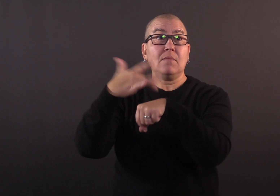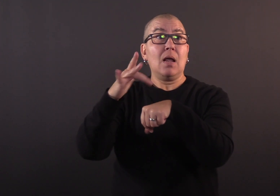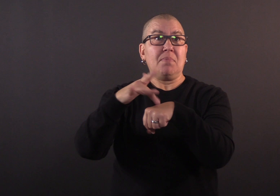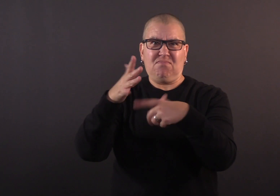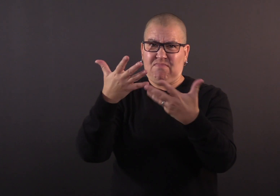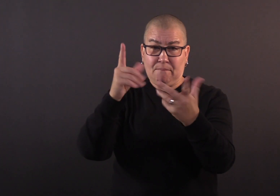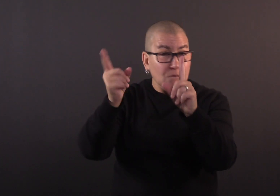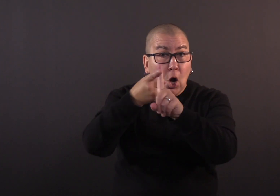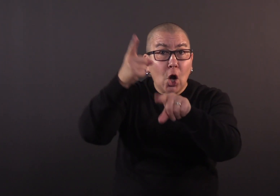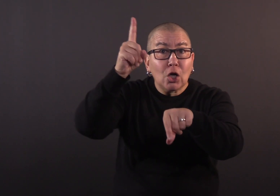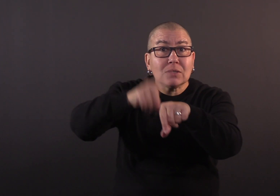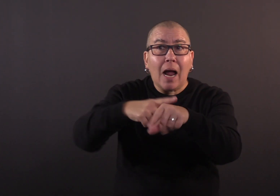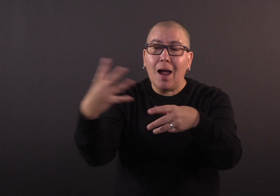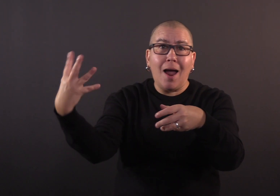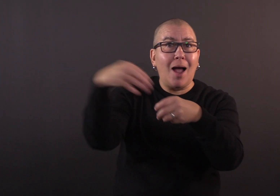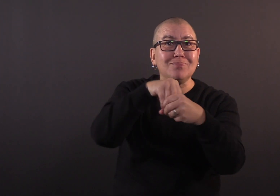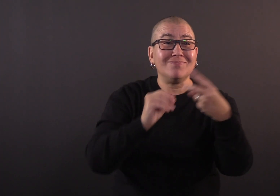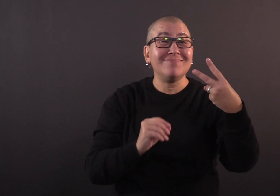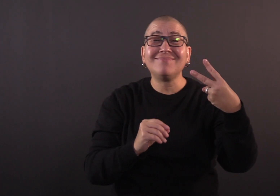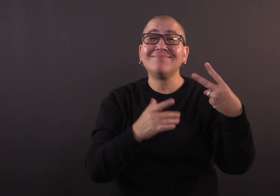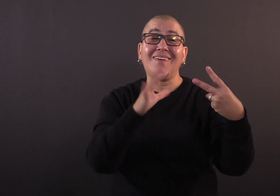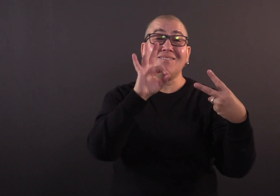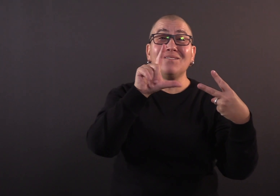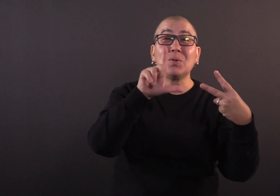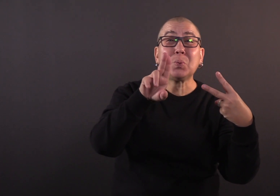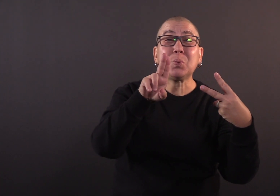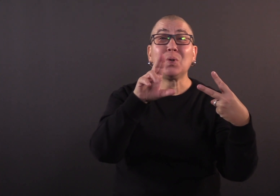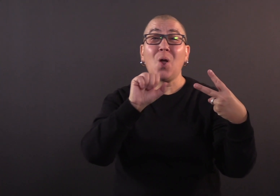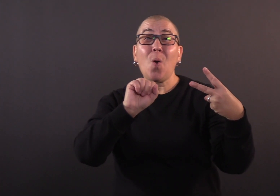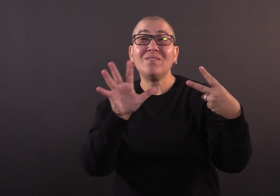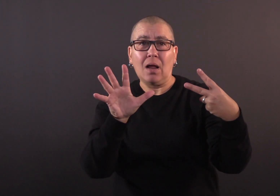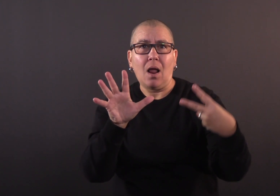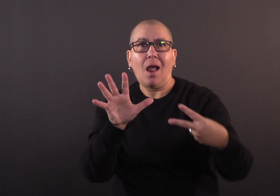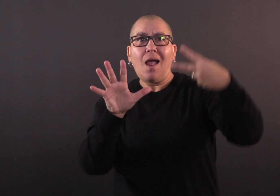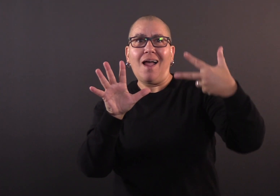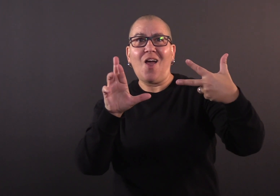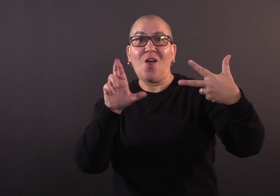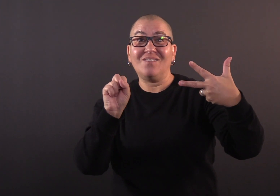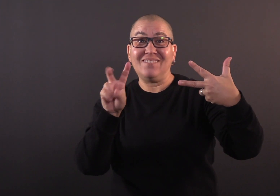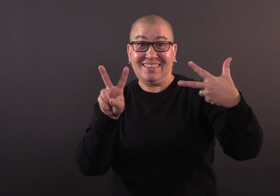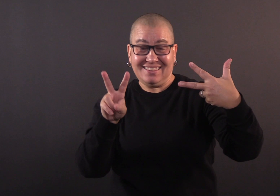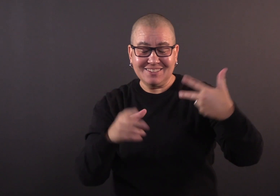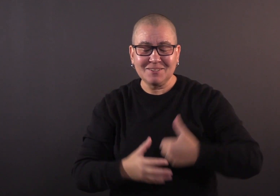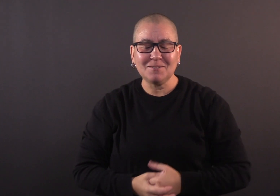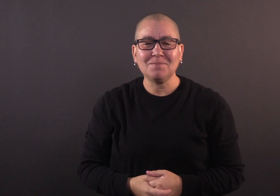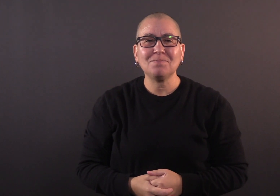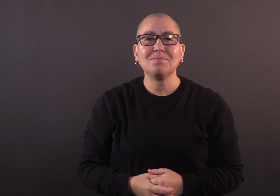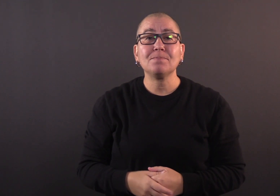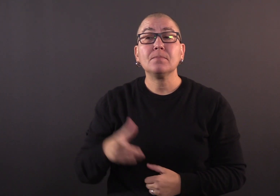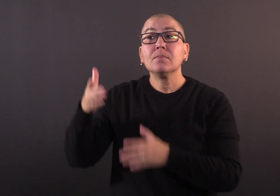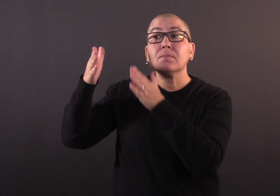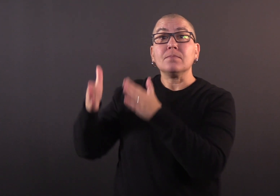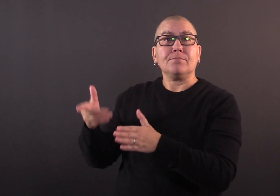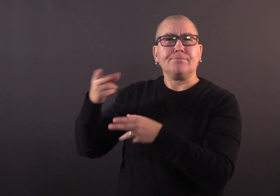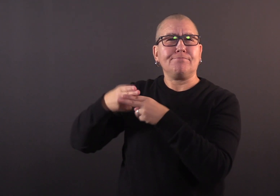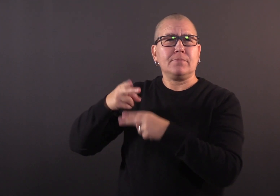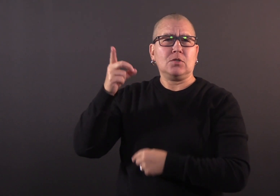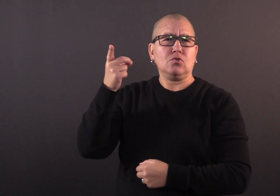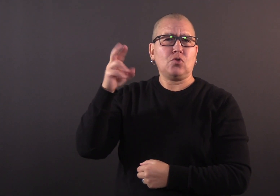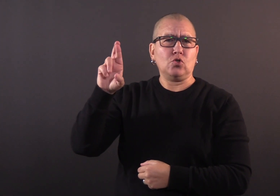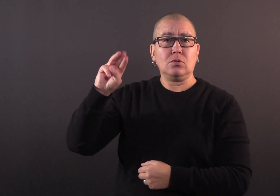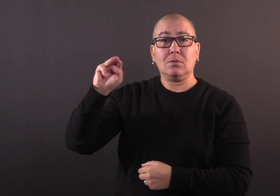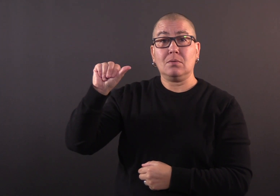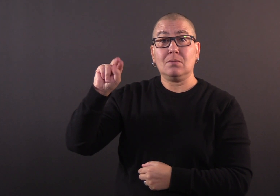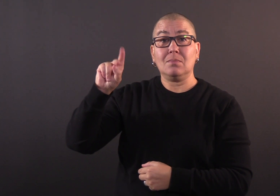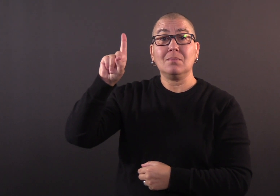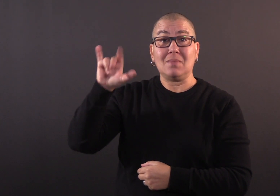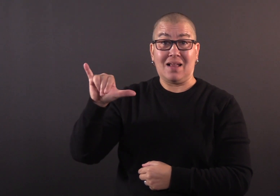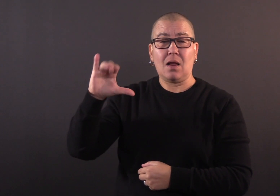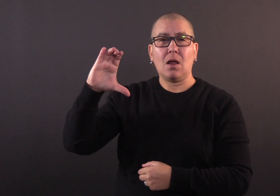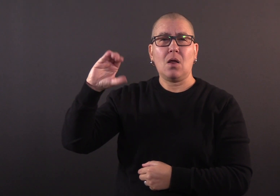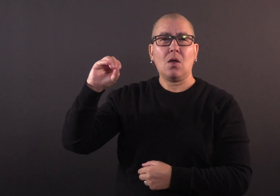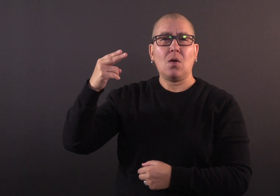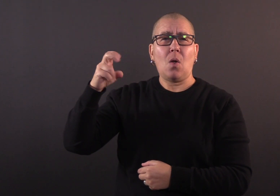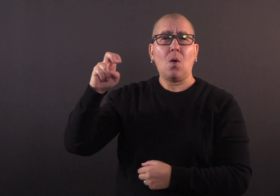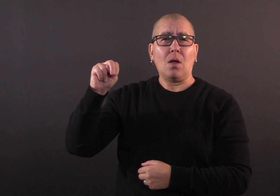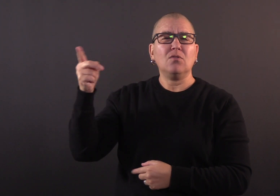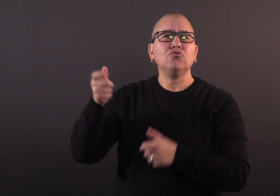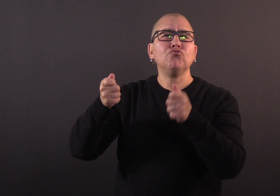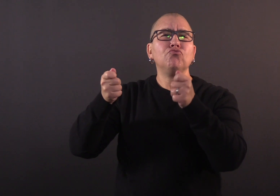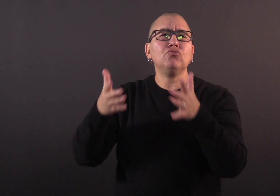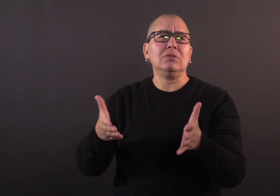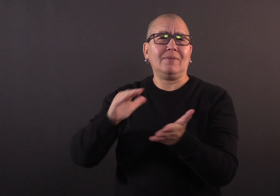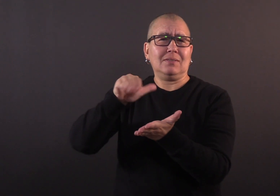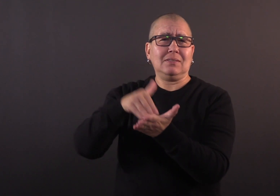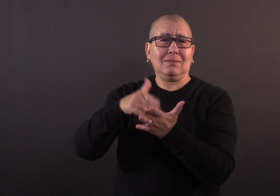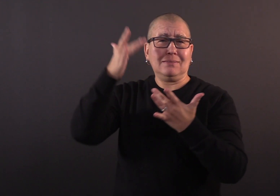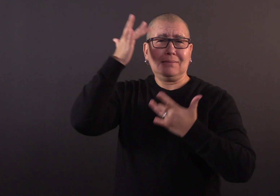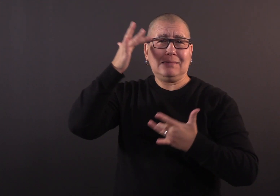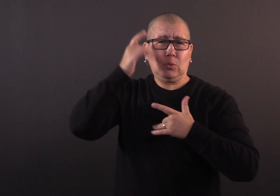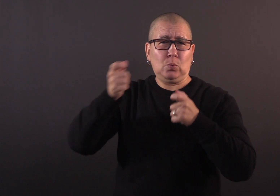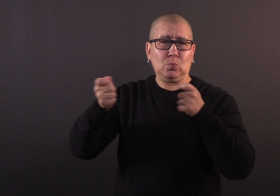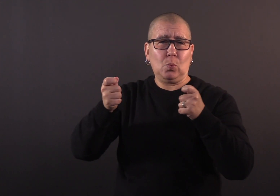Syncytial Virus, are available for the first time. “We need to use them,” Dr. Mandy Cohen,